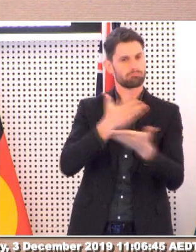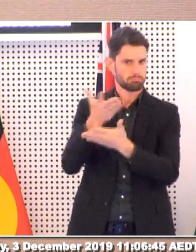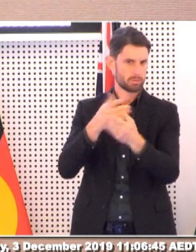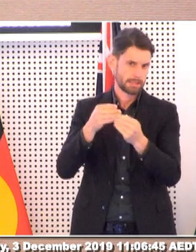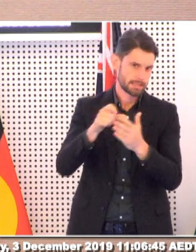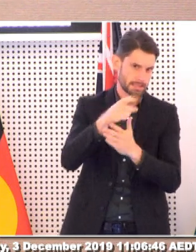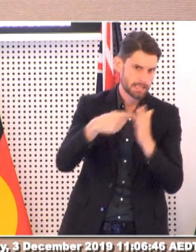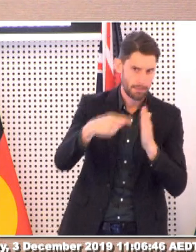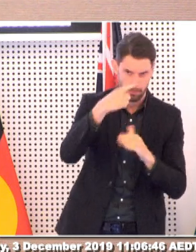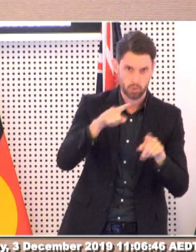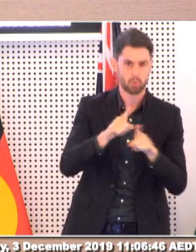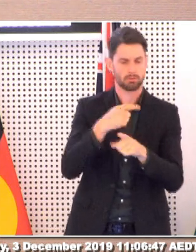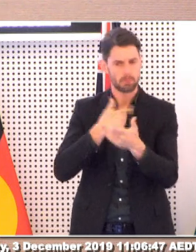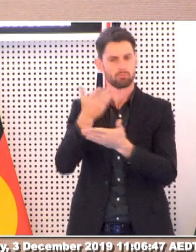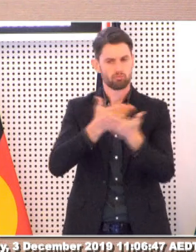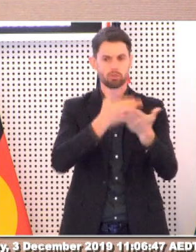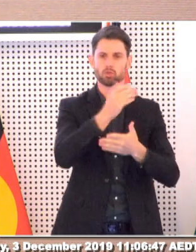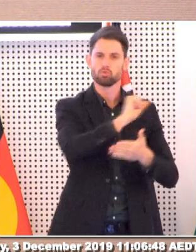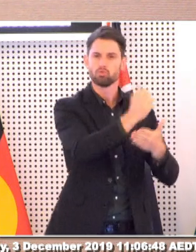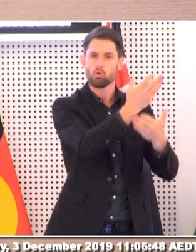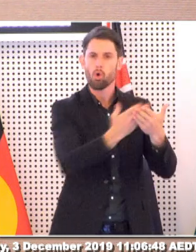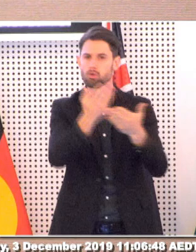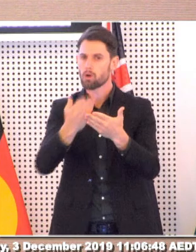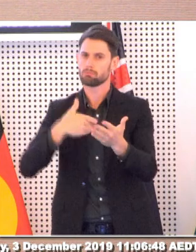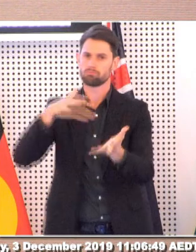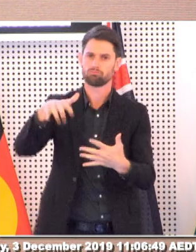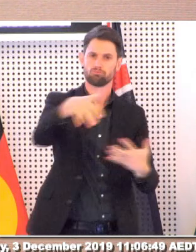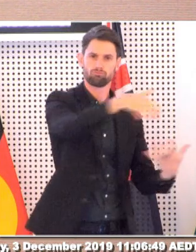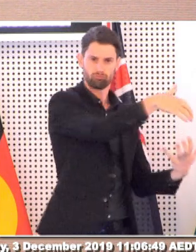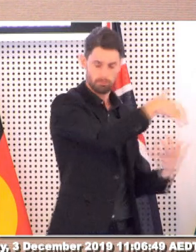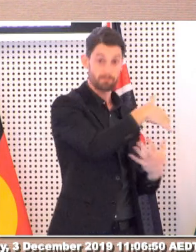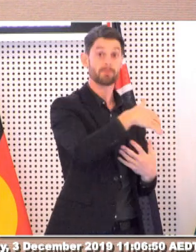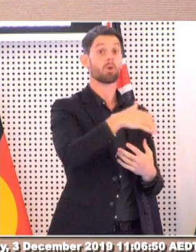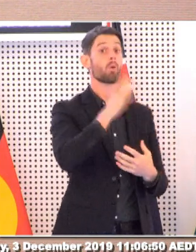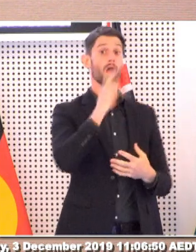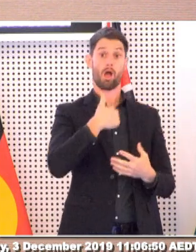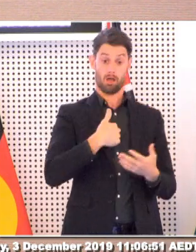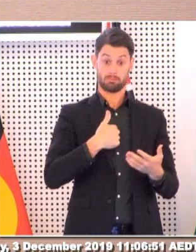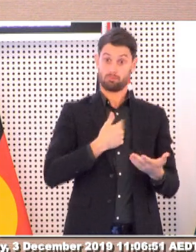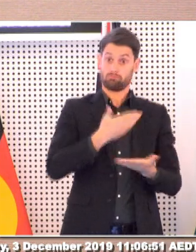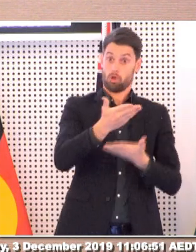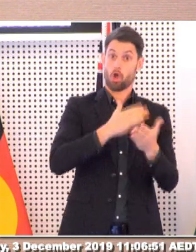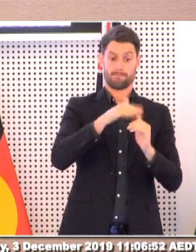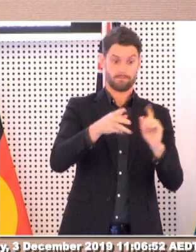And particularly around these issues to do with violence and abuse, people don’t want